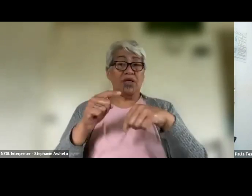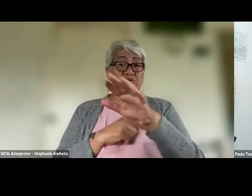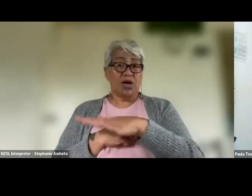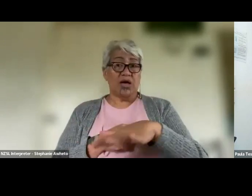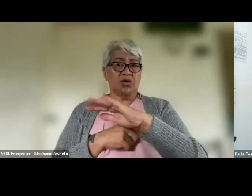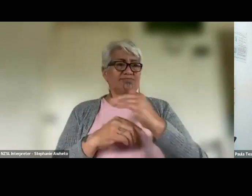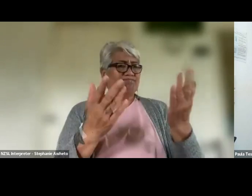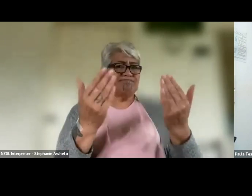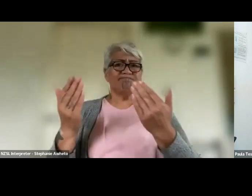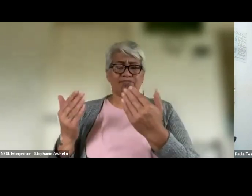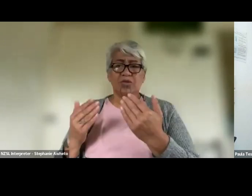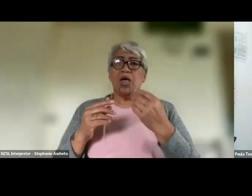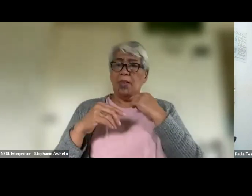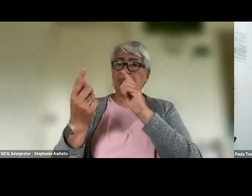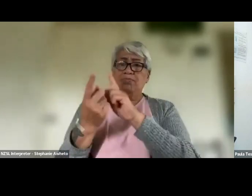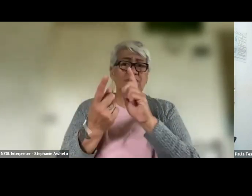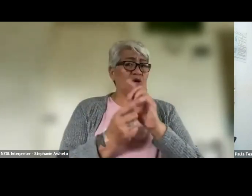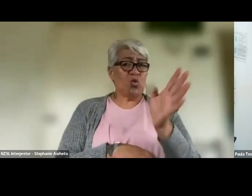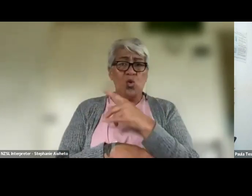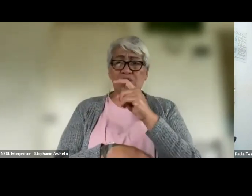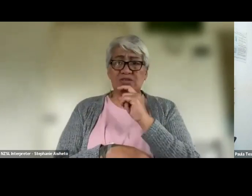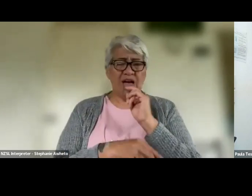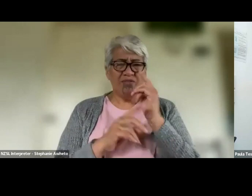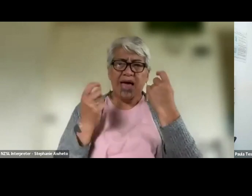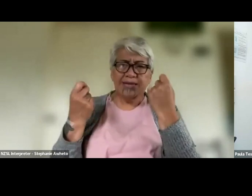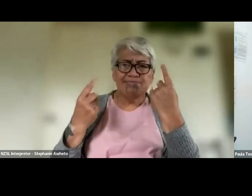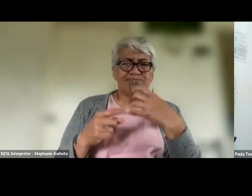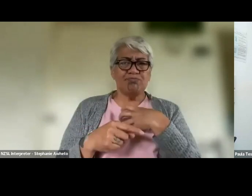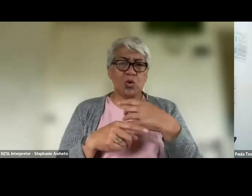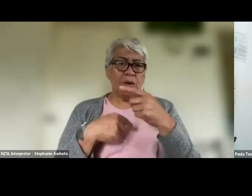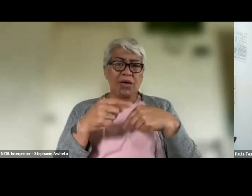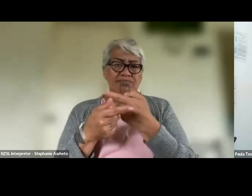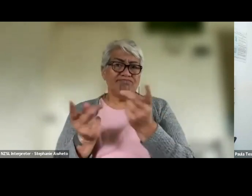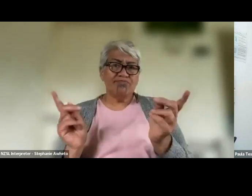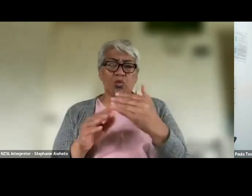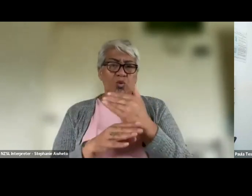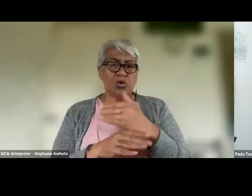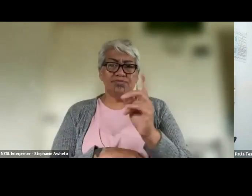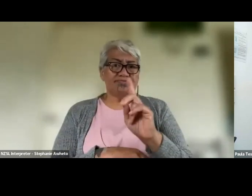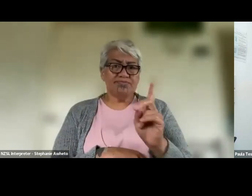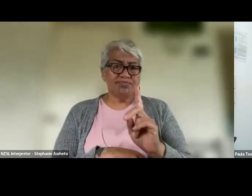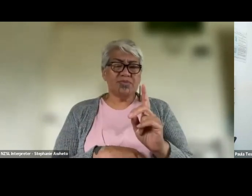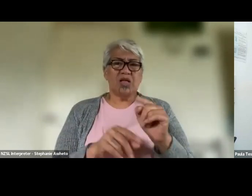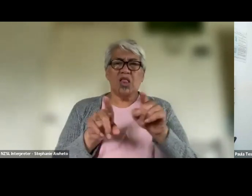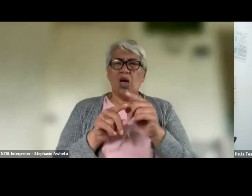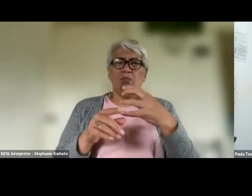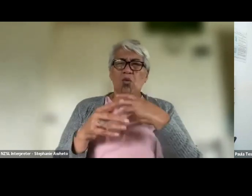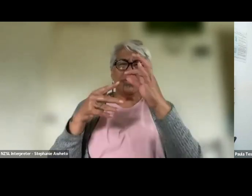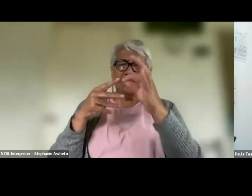We met with all of our staff to understand more about the work that we do at a detailed level.